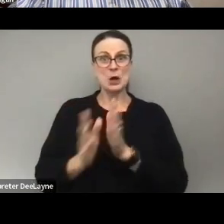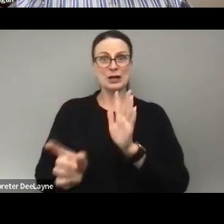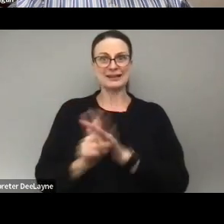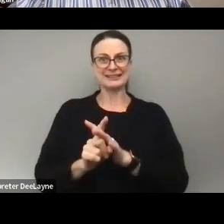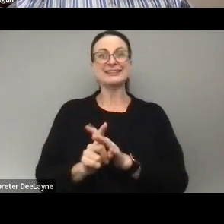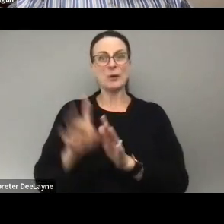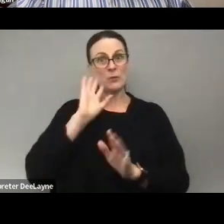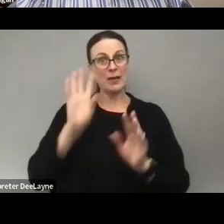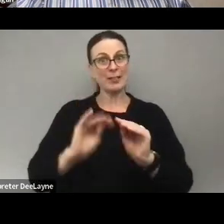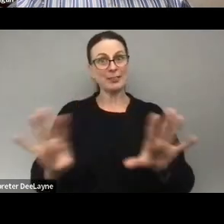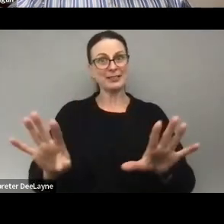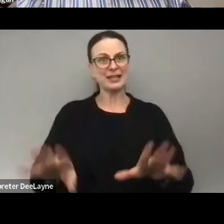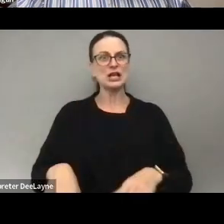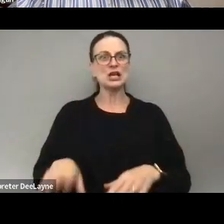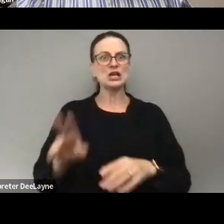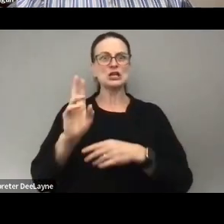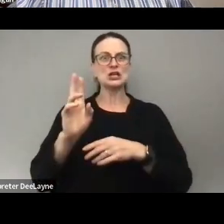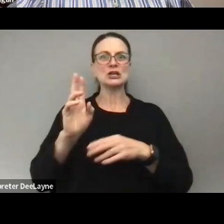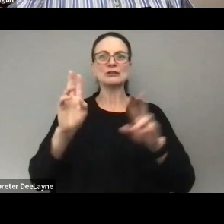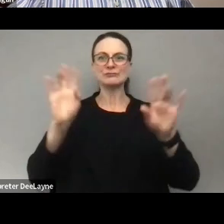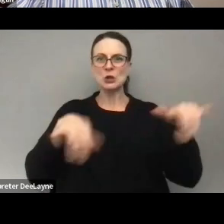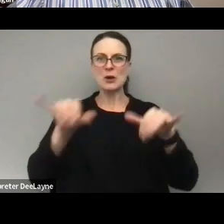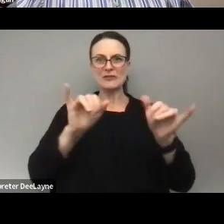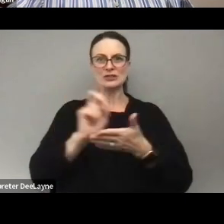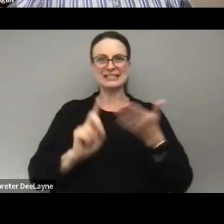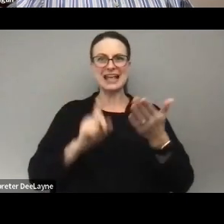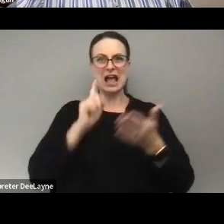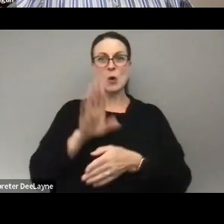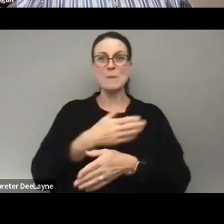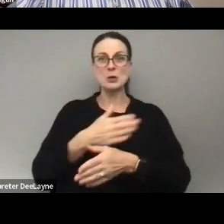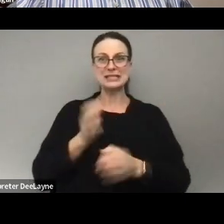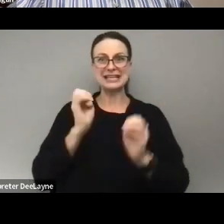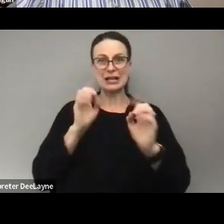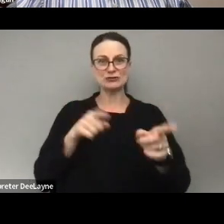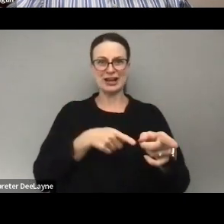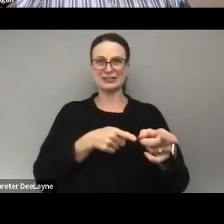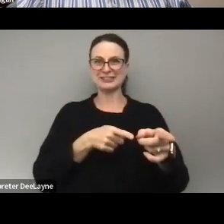for Learning in Music Education" through Conway Press.